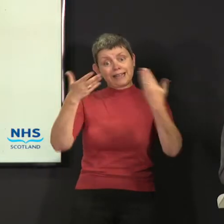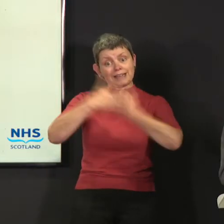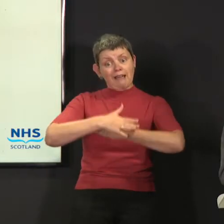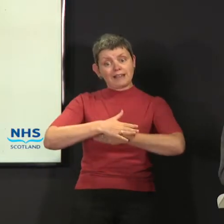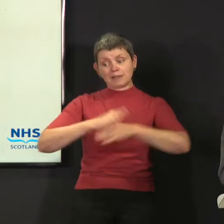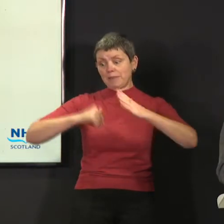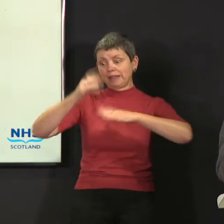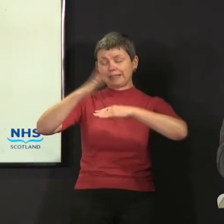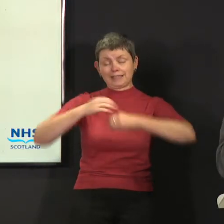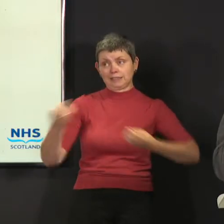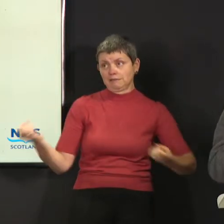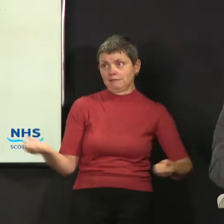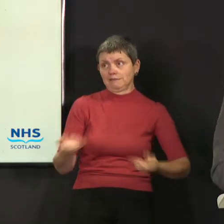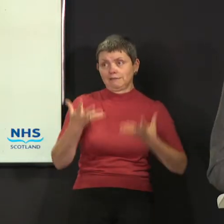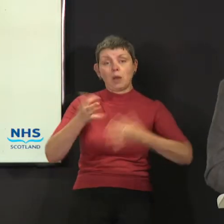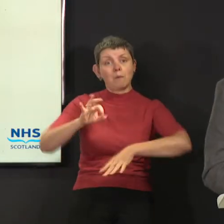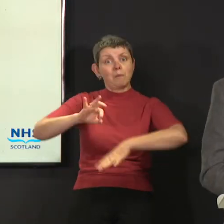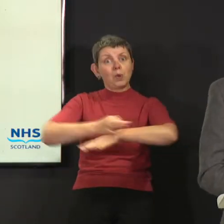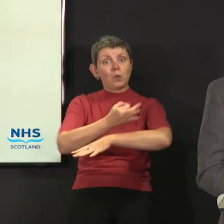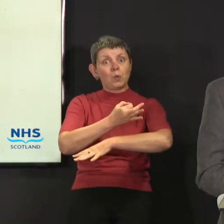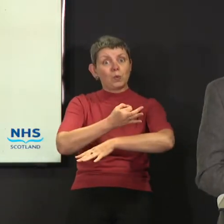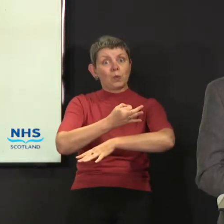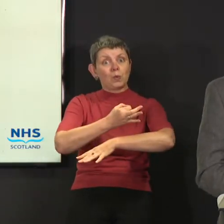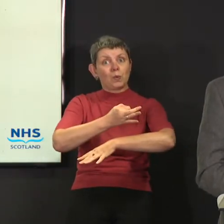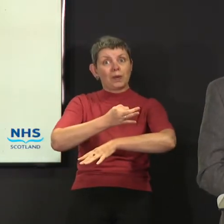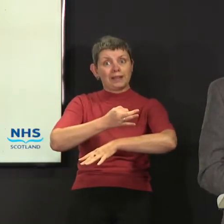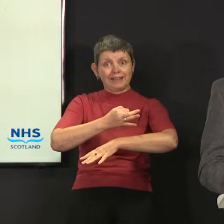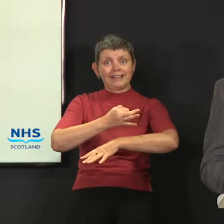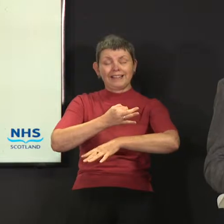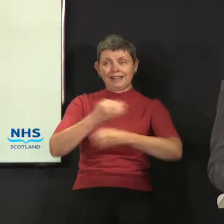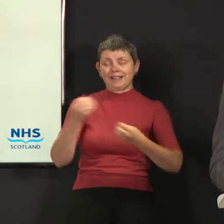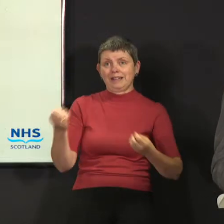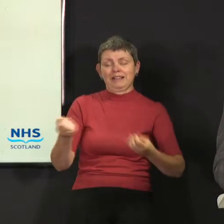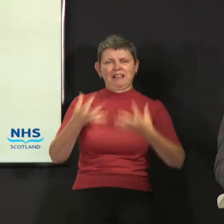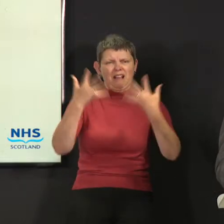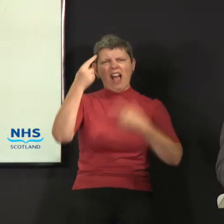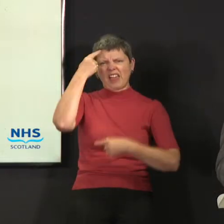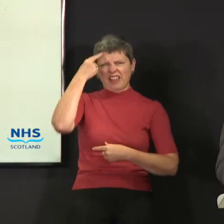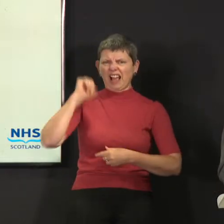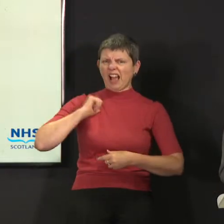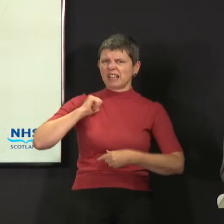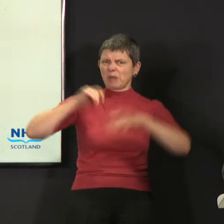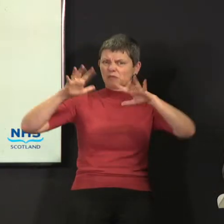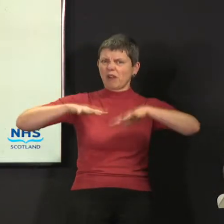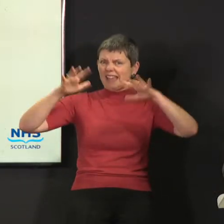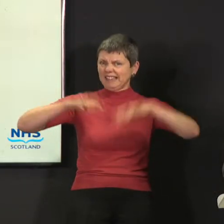please look out for that if you can see them through what I anticipate being quite a rainy evening if the forecast is